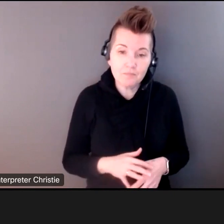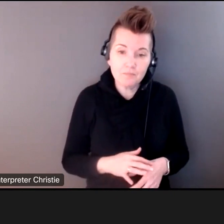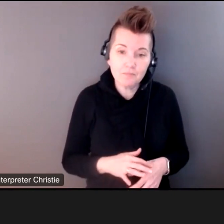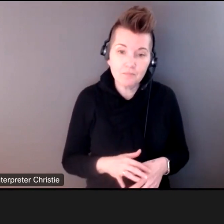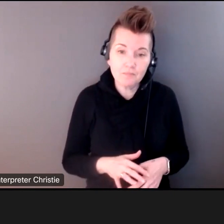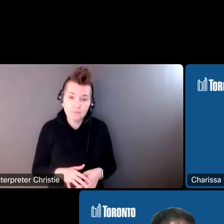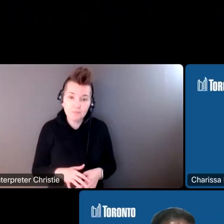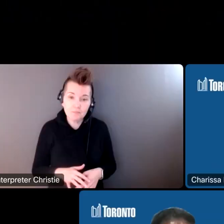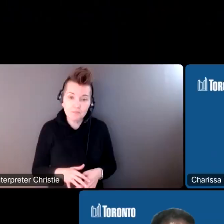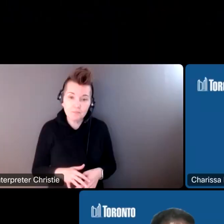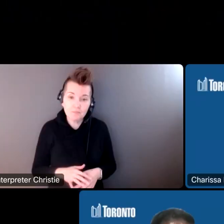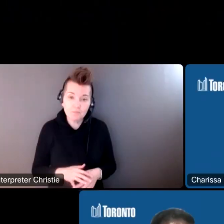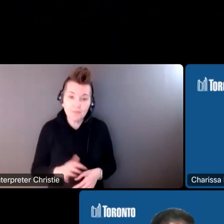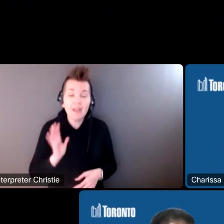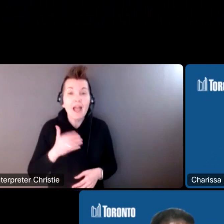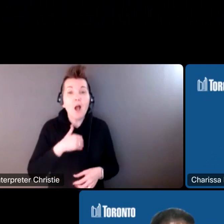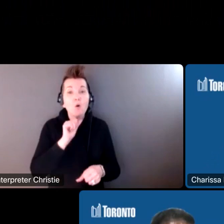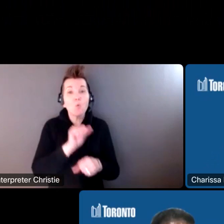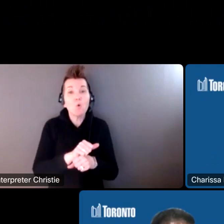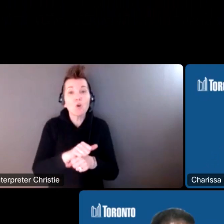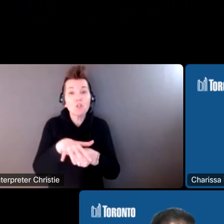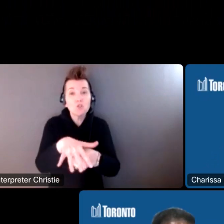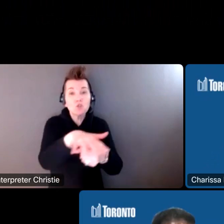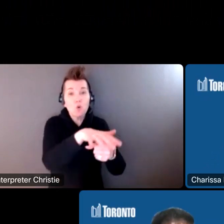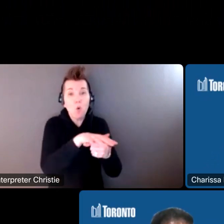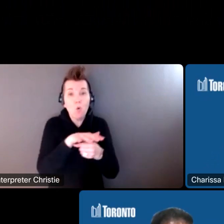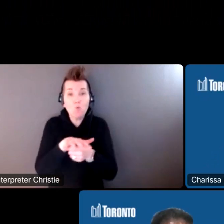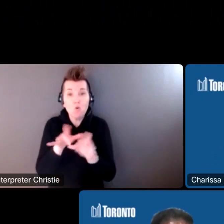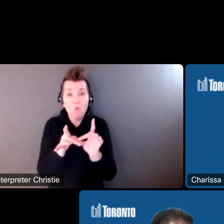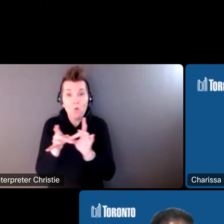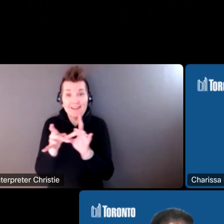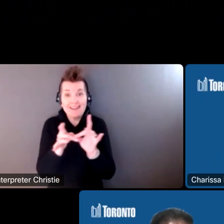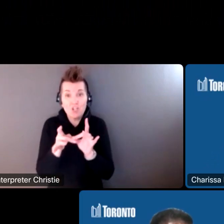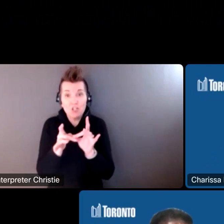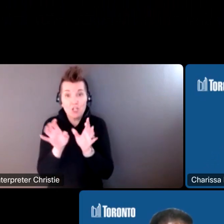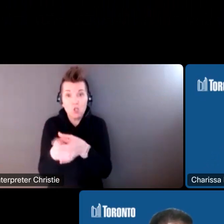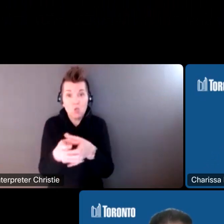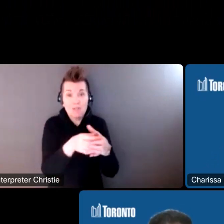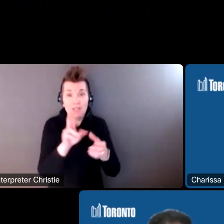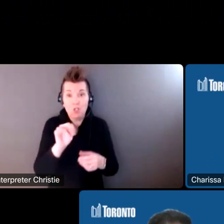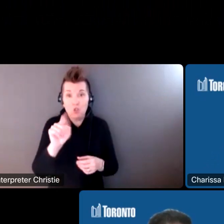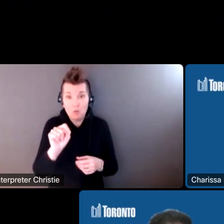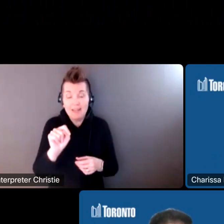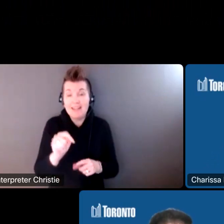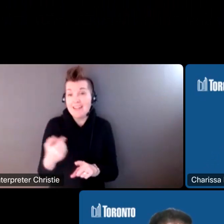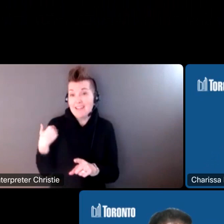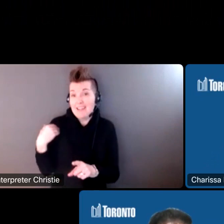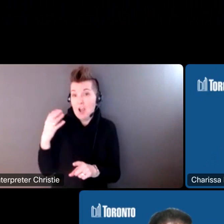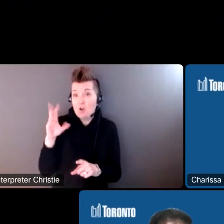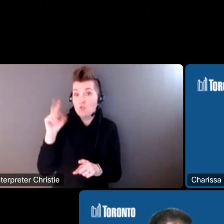of our work zone coordination units. And as part of our congestion management plan back in October, we announced to the councilors